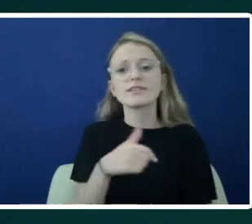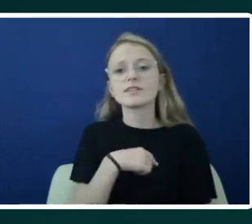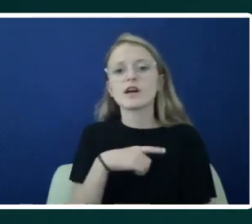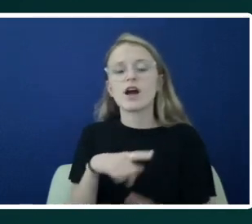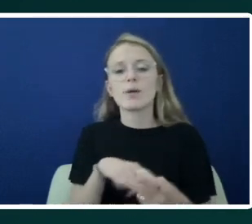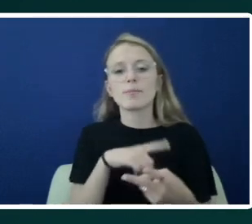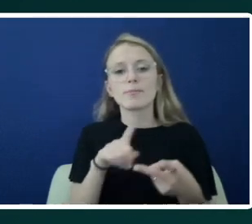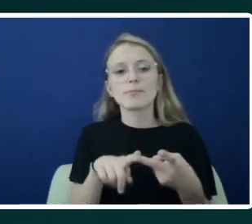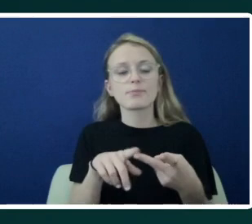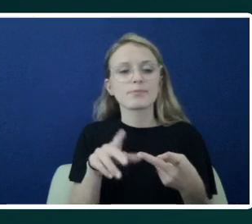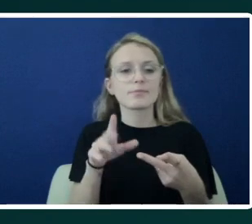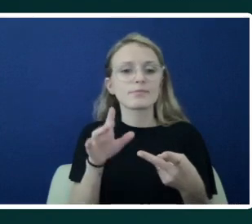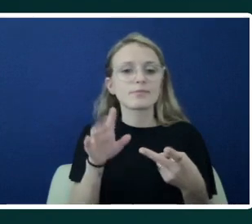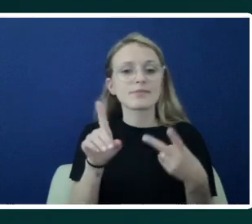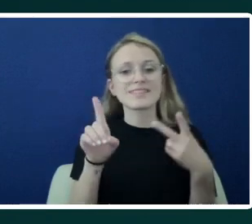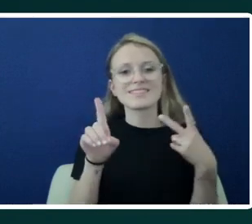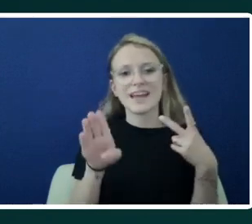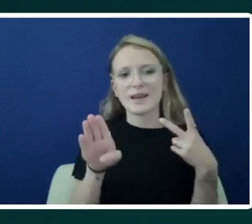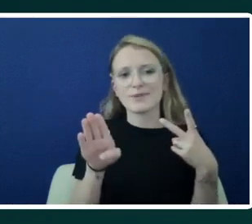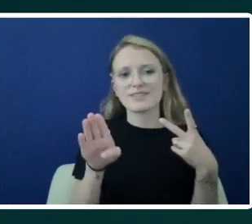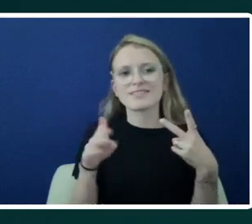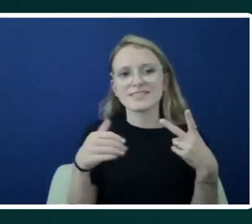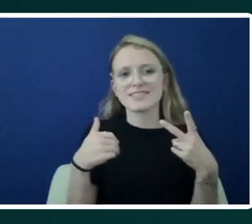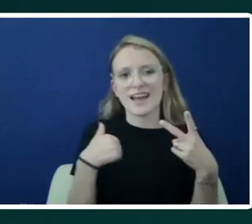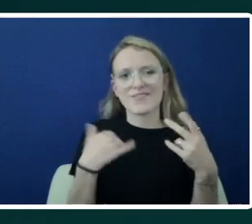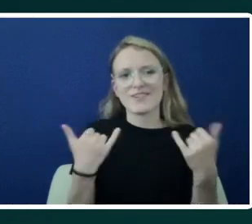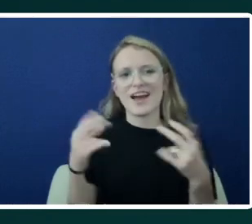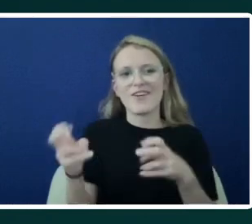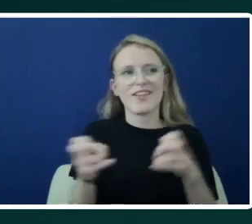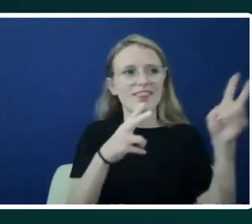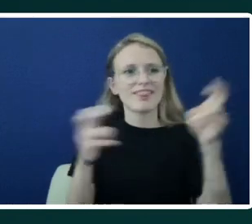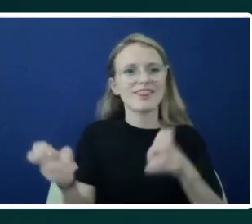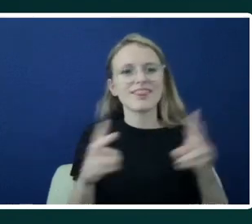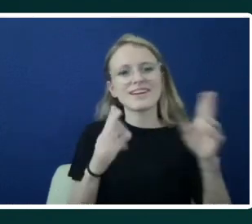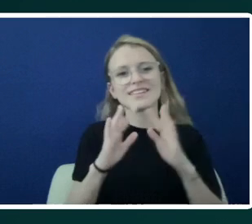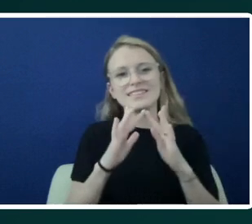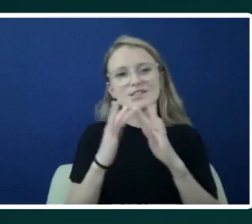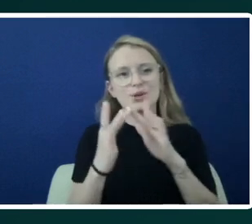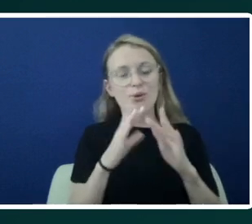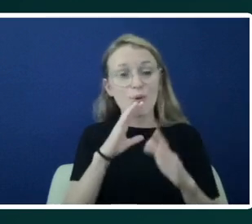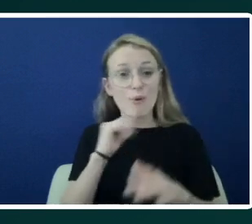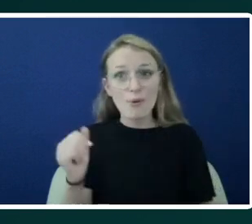of databases that have digitized historical newspapers. And so, we were able to do that.